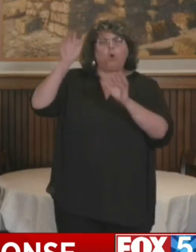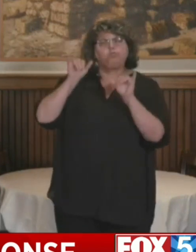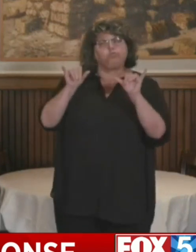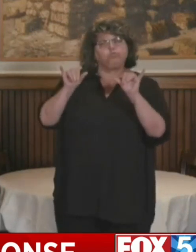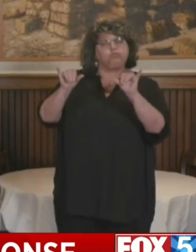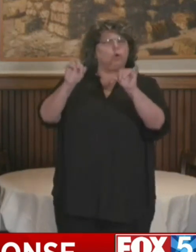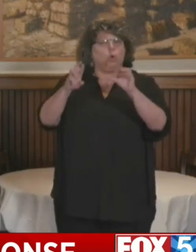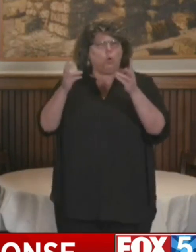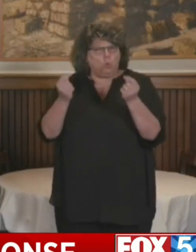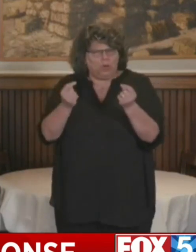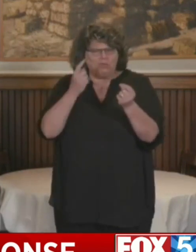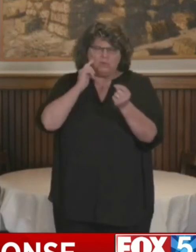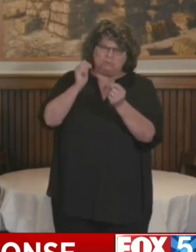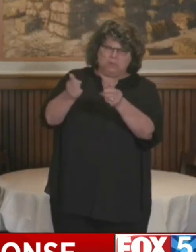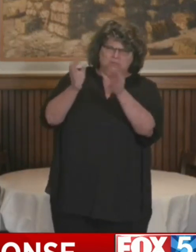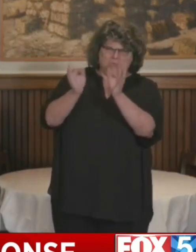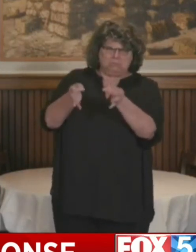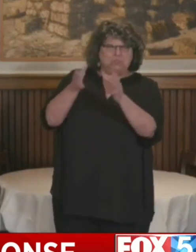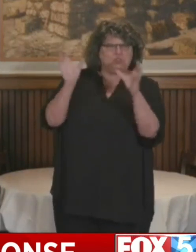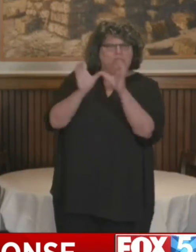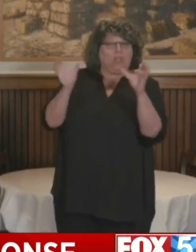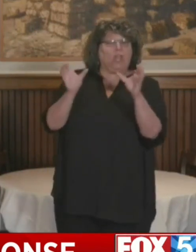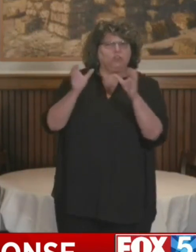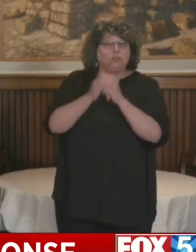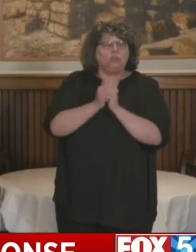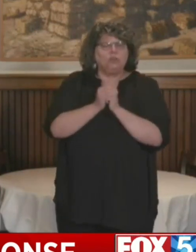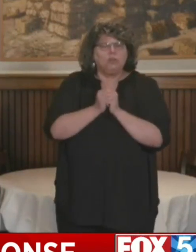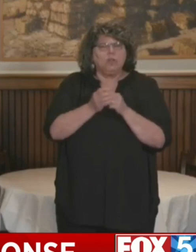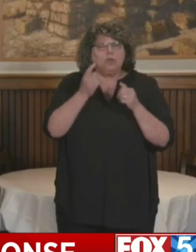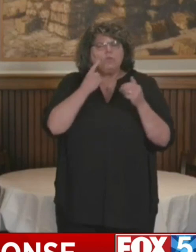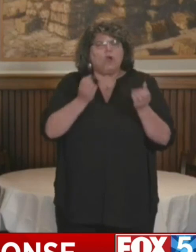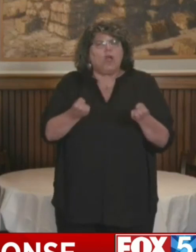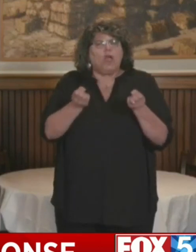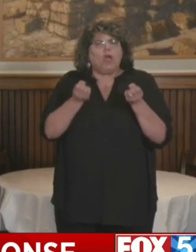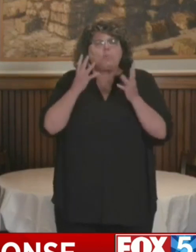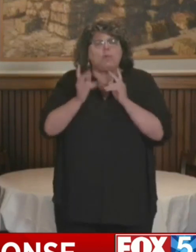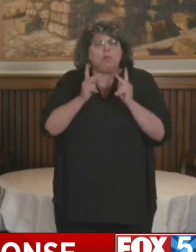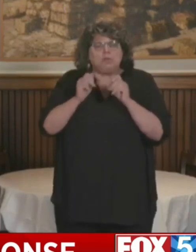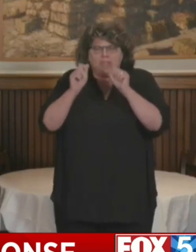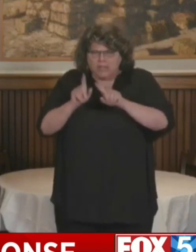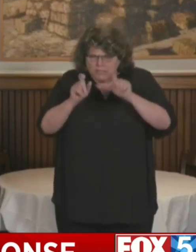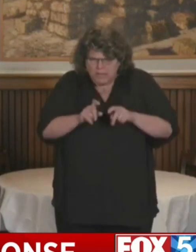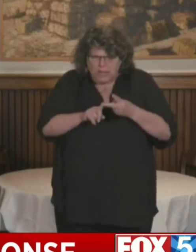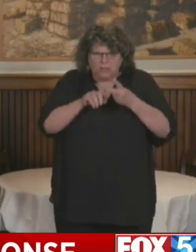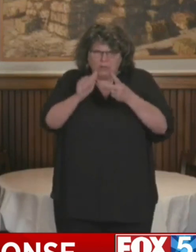CHECK IN TO SEE HOW THOSE COUNTIES ARE DOING AGAINST THEIR COMMITMENTS AGAINST